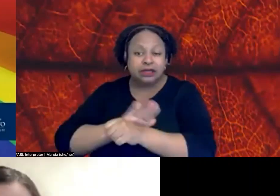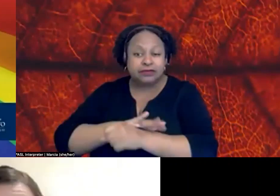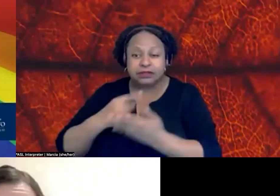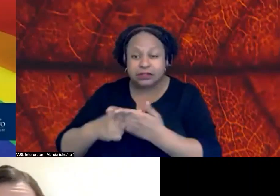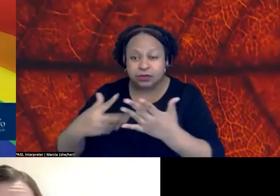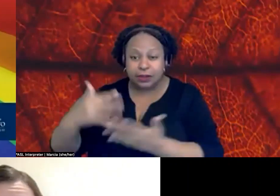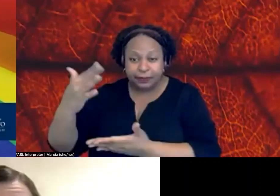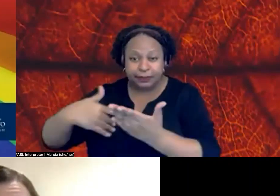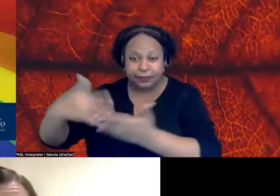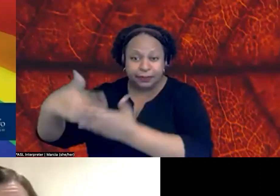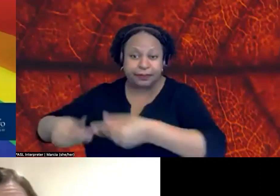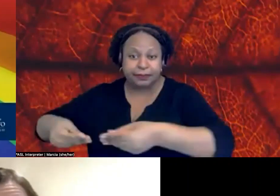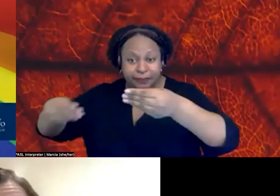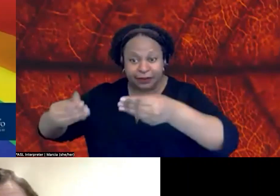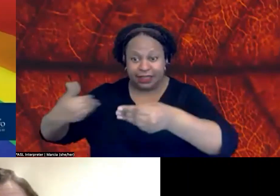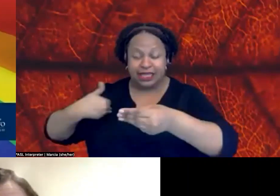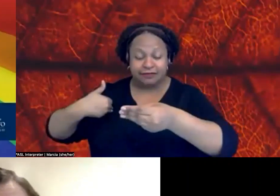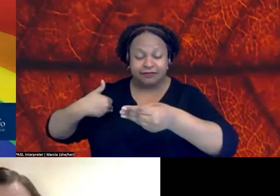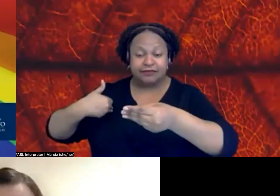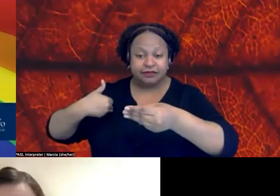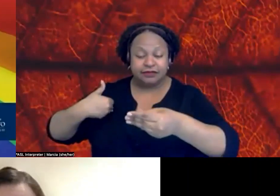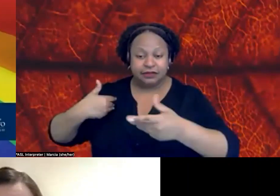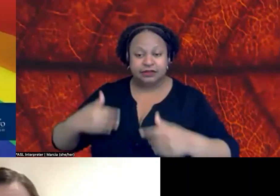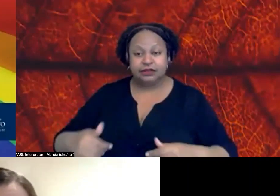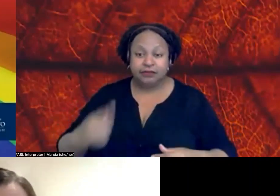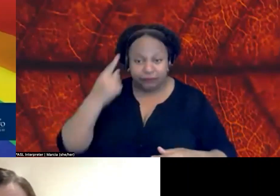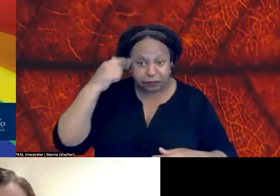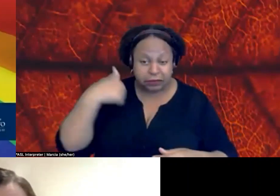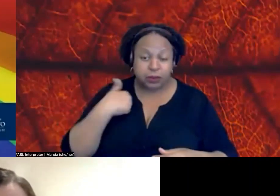And so that, to me, was one of the best pieces of technology.